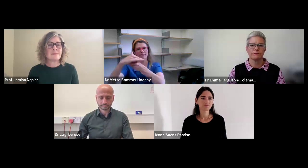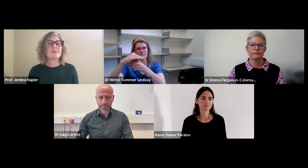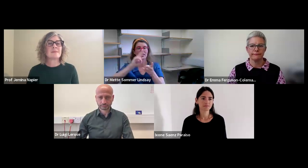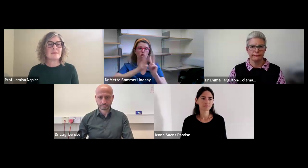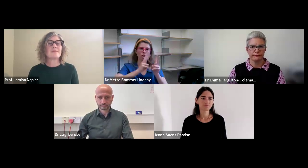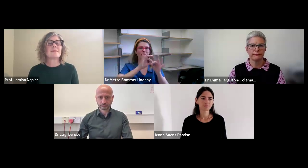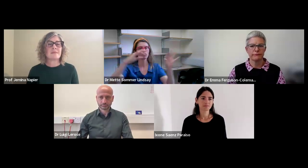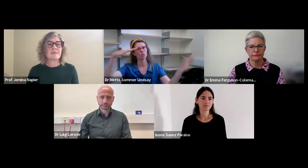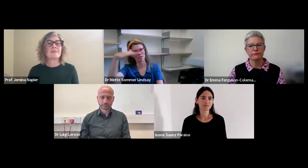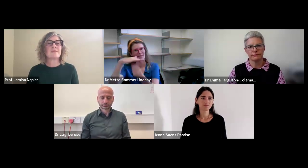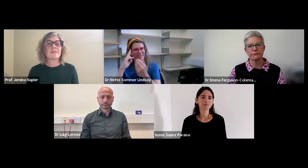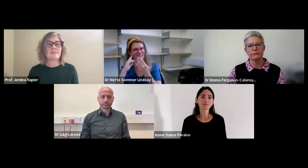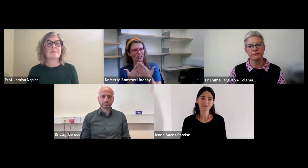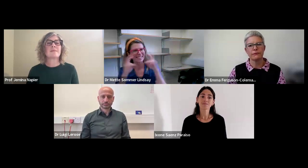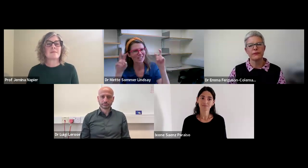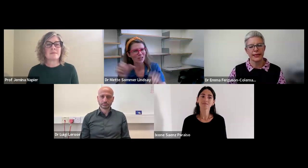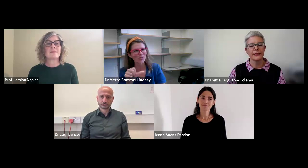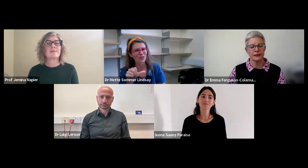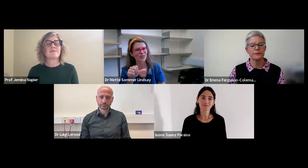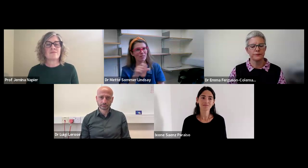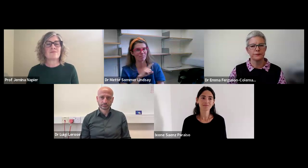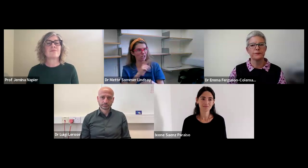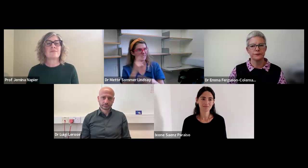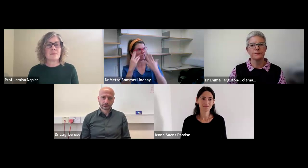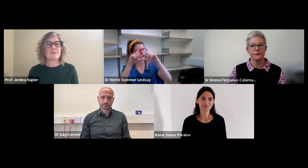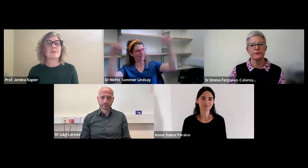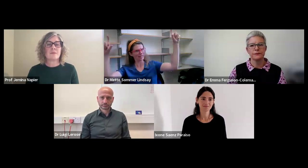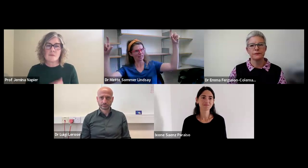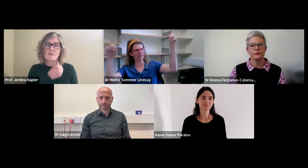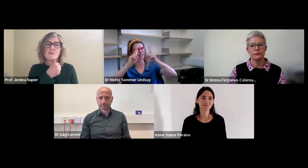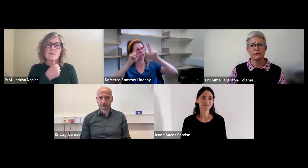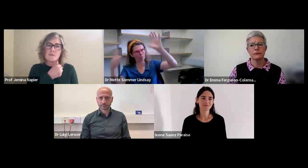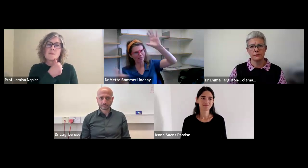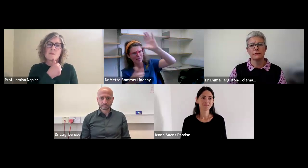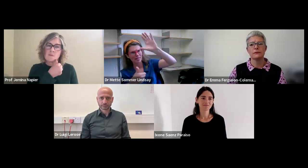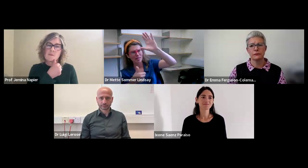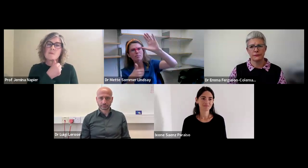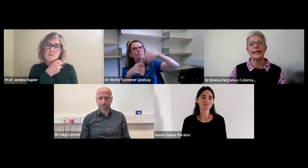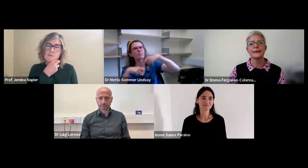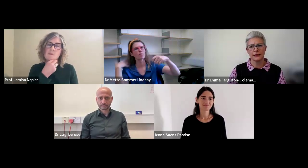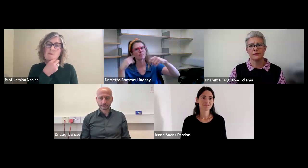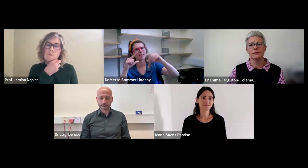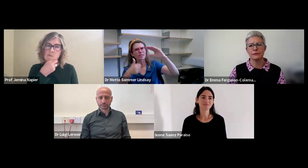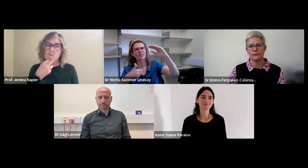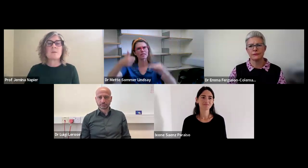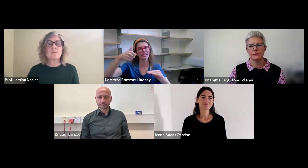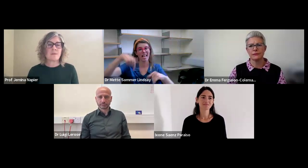and we need to see an uplift of the *status* of deaf studies. It doesn't really -- it always sits